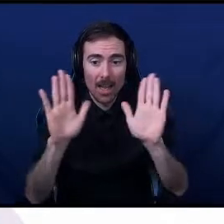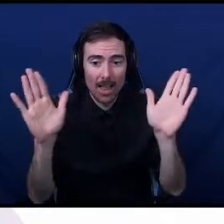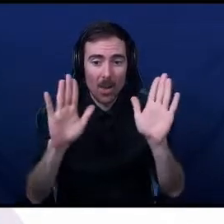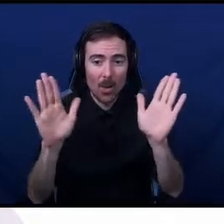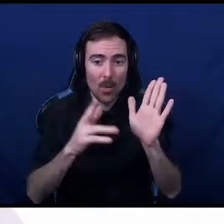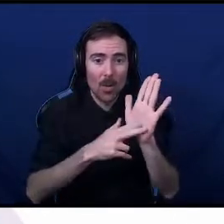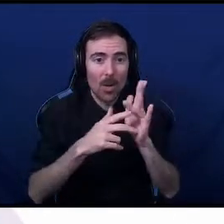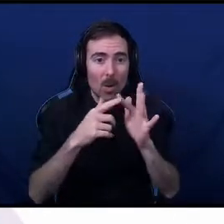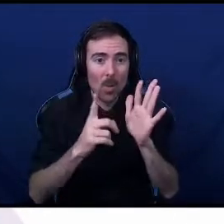The windy out?